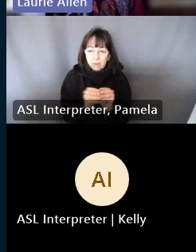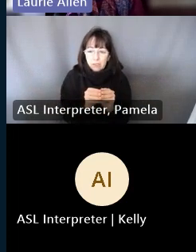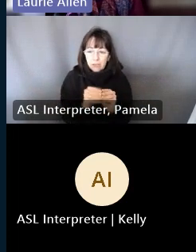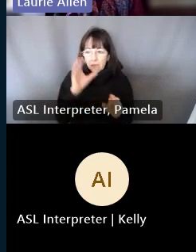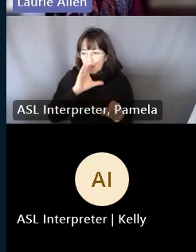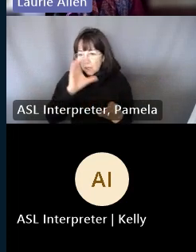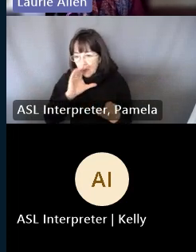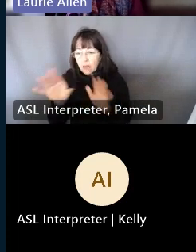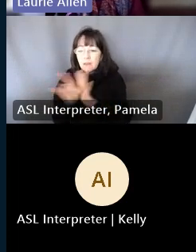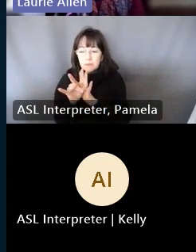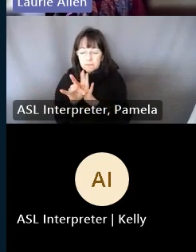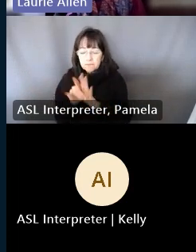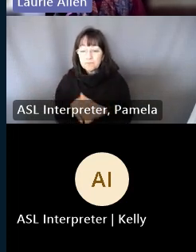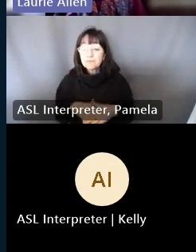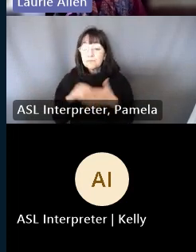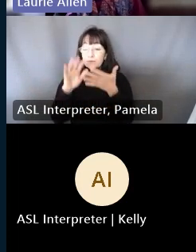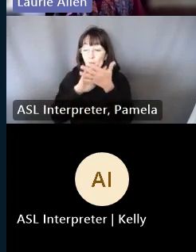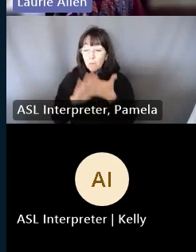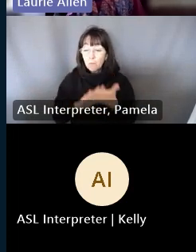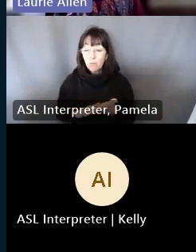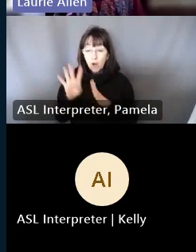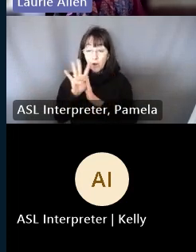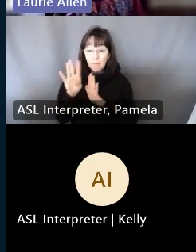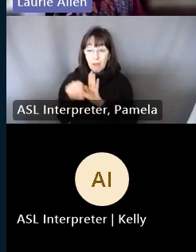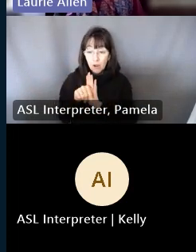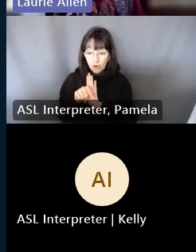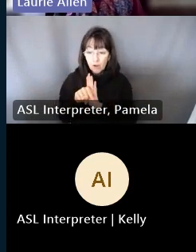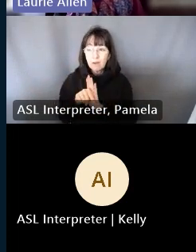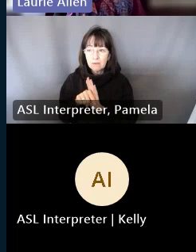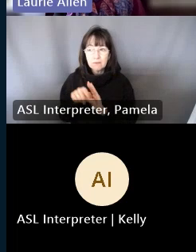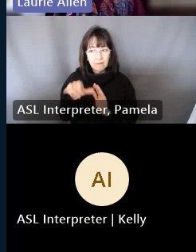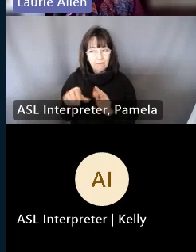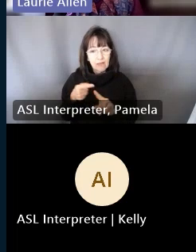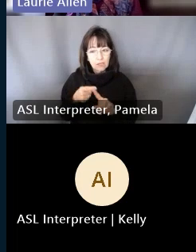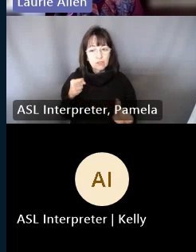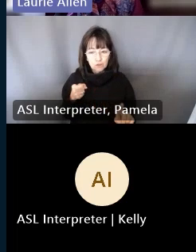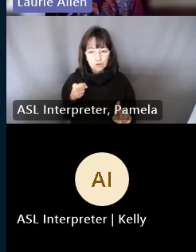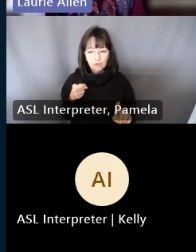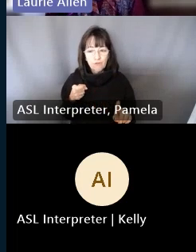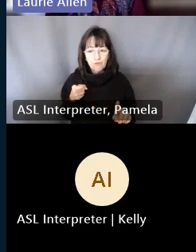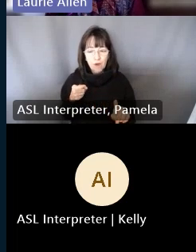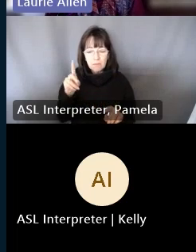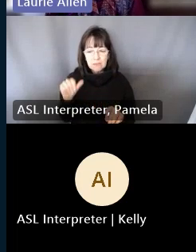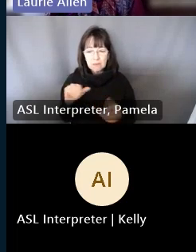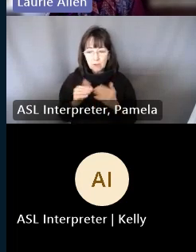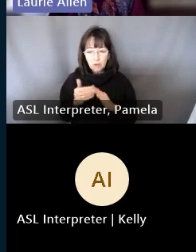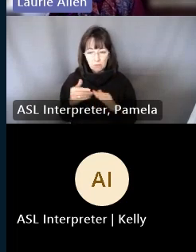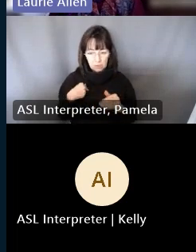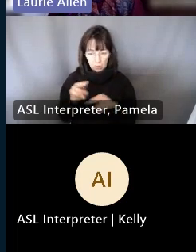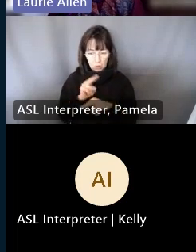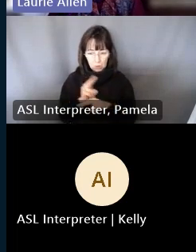Blur background is another great feature that comes from the disability community. I'm using Blur today. And how many of us use Blur?